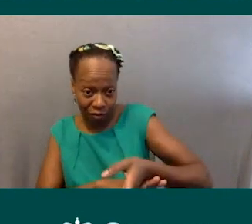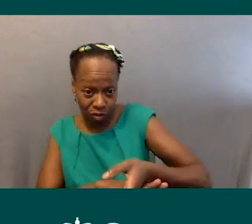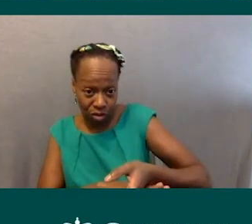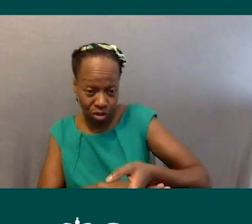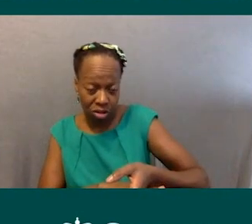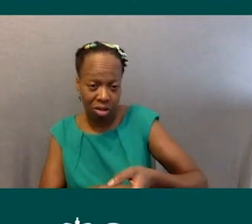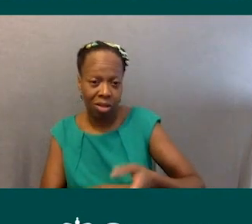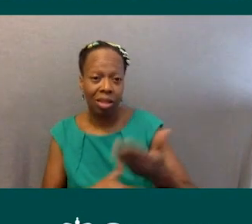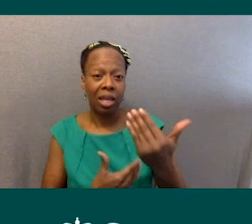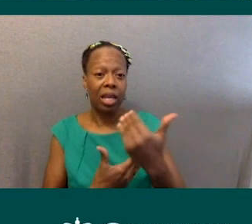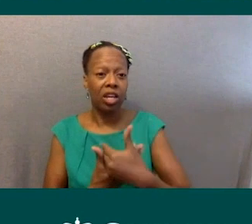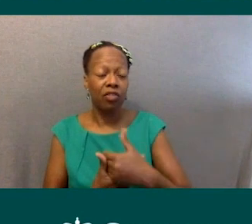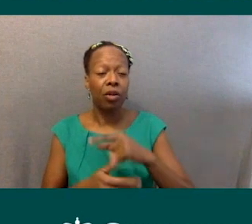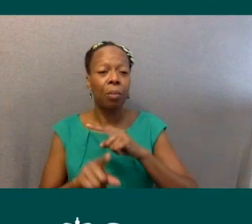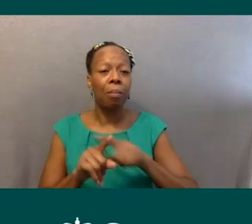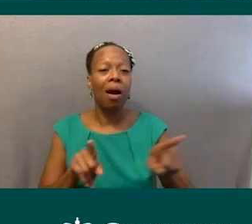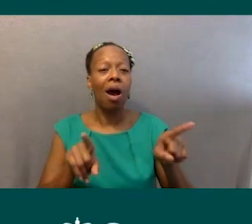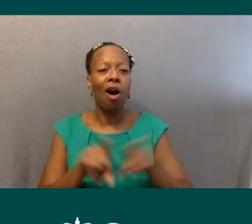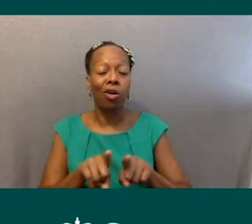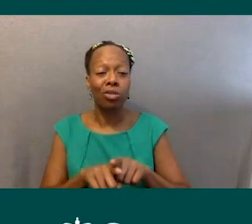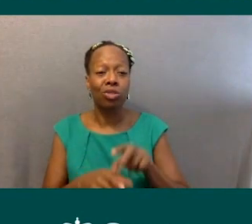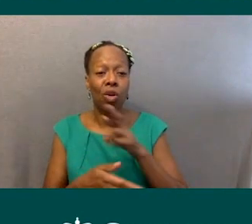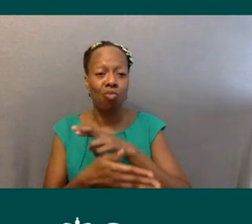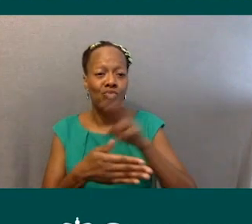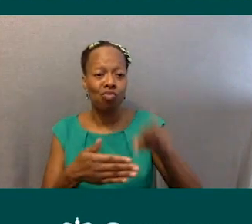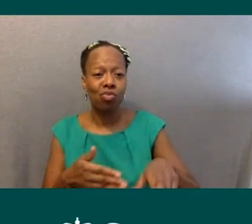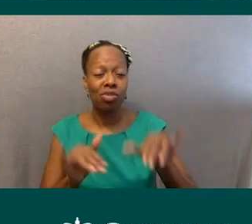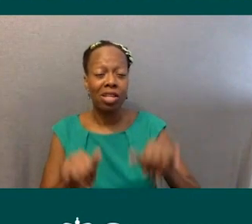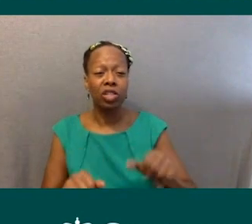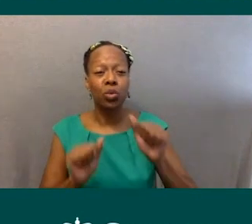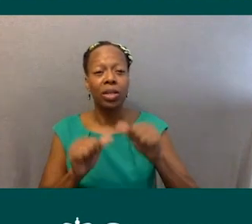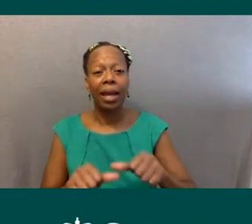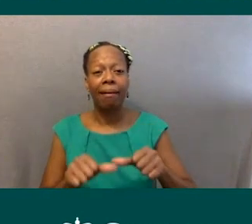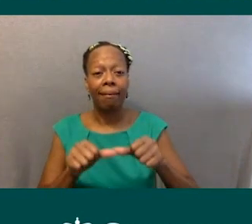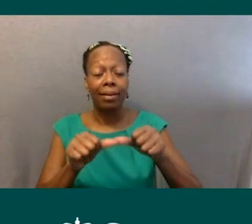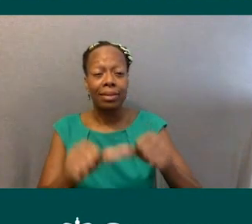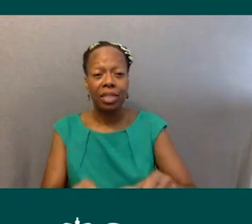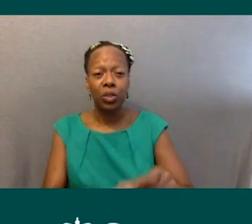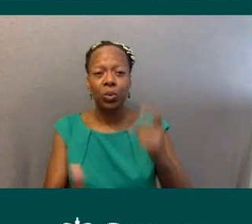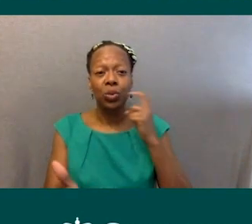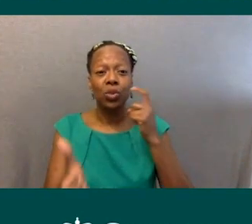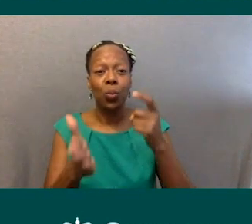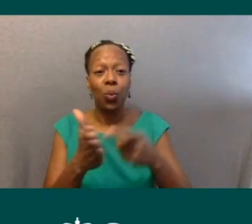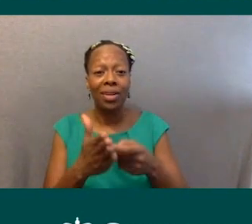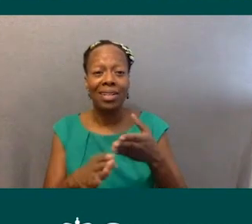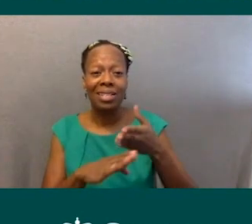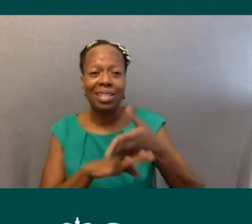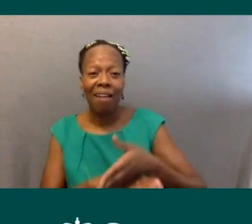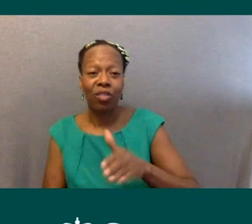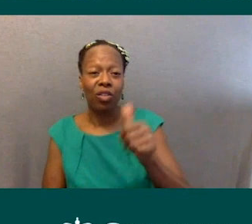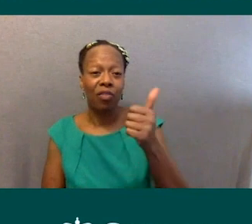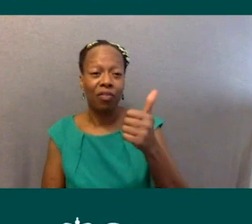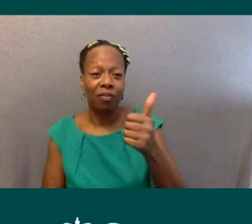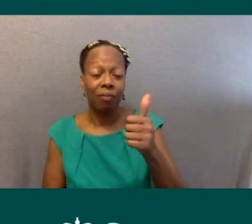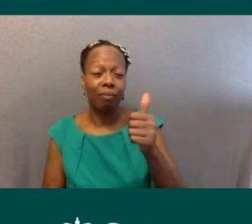and witnessed to five, 10 years of the interventions, because those are the real results of any intervention,